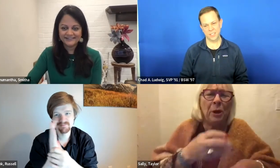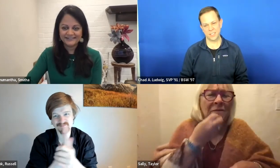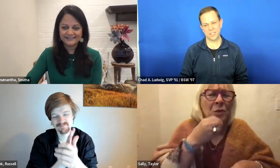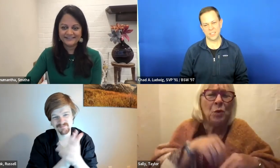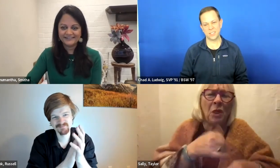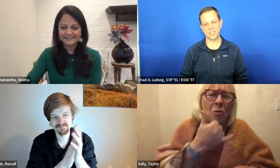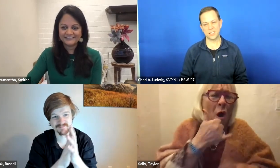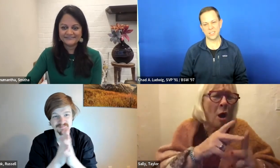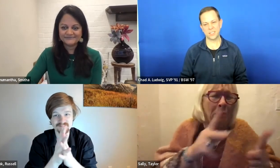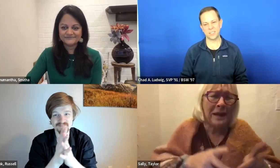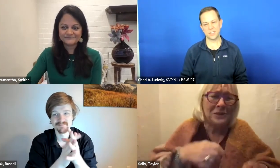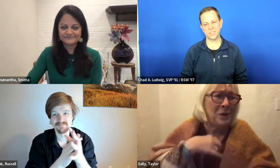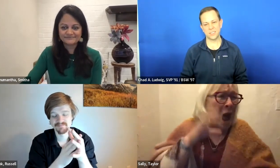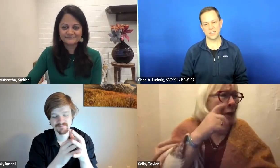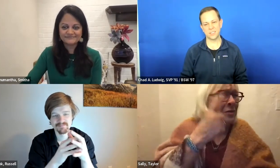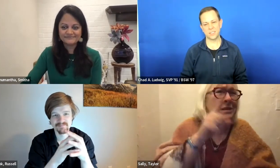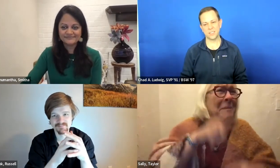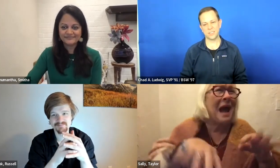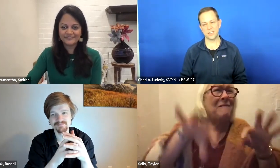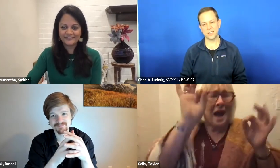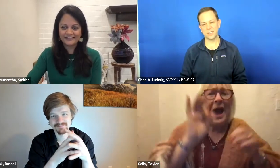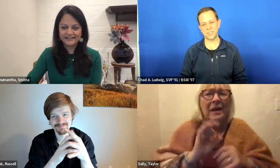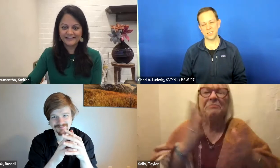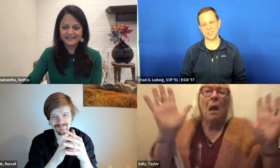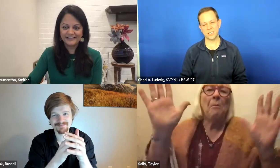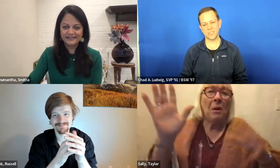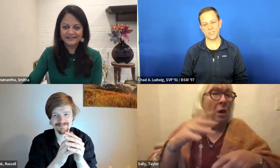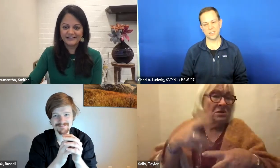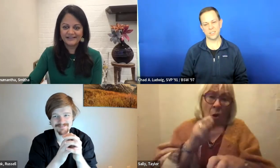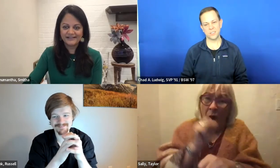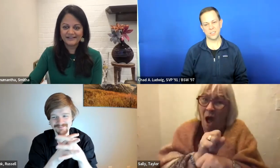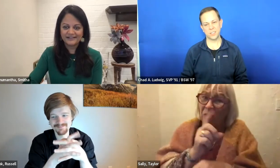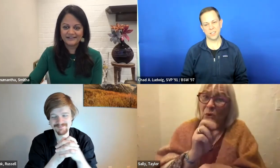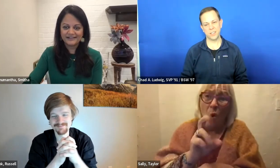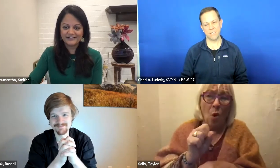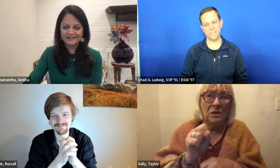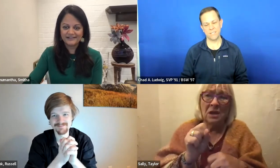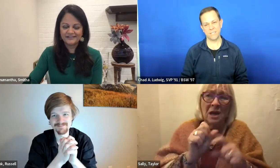but oftentimes, he was just in the kitchen putting the food in the wrong place, and I'd find it for him,